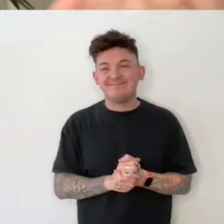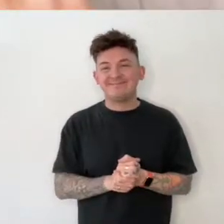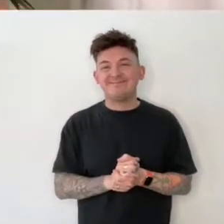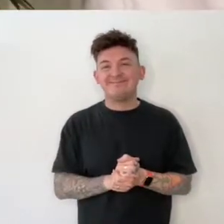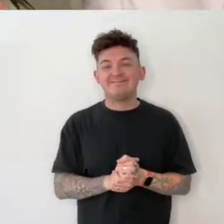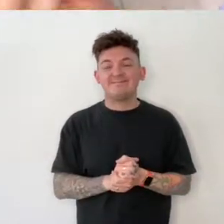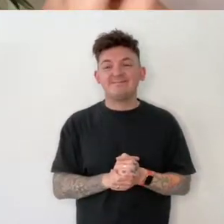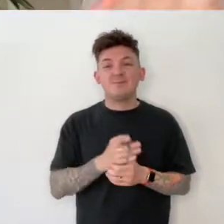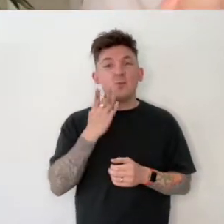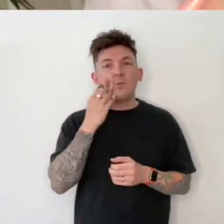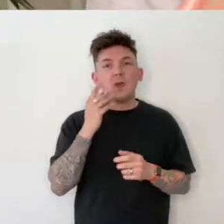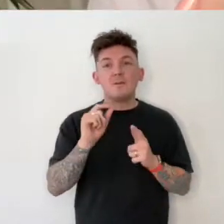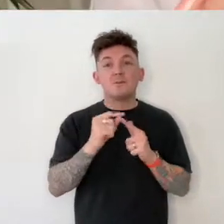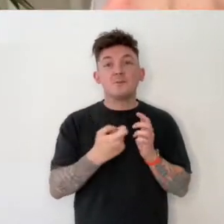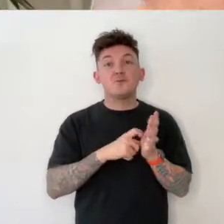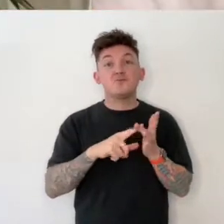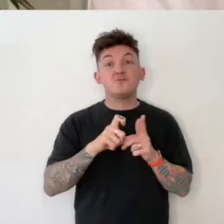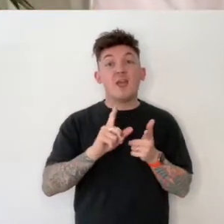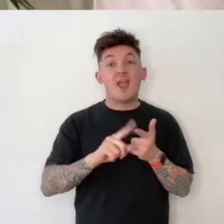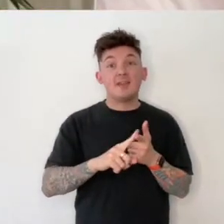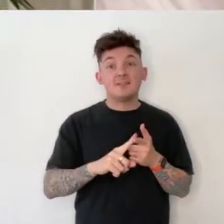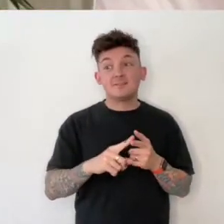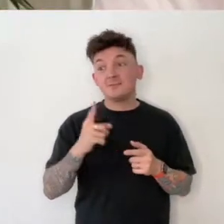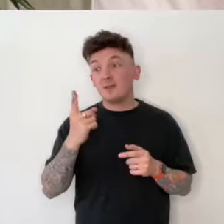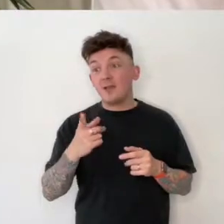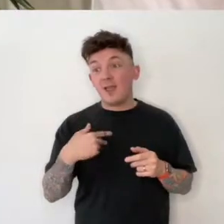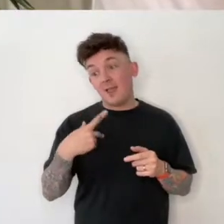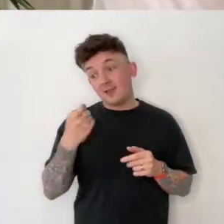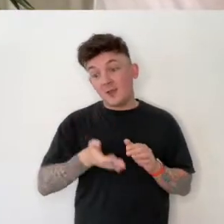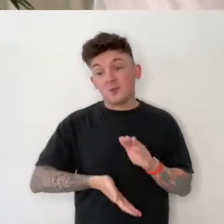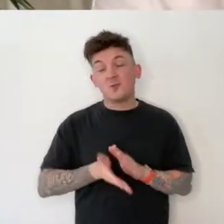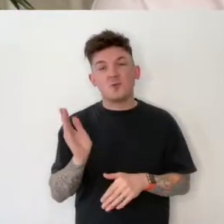a pride event hopefully i'll be able to go to one this year, i'll probably experiment